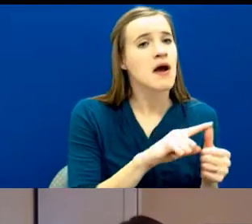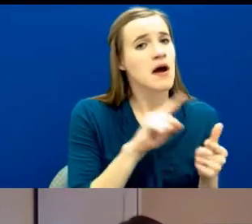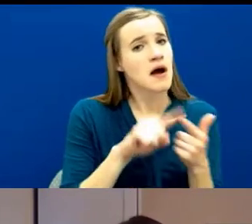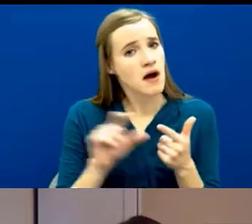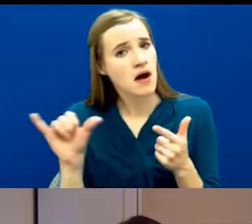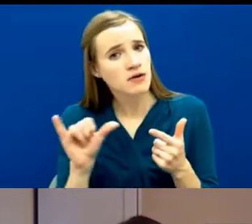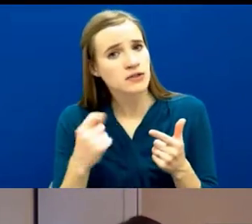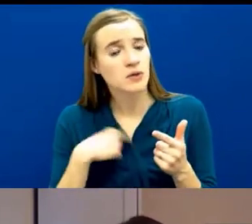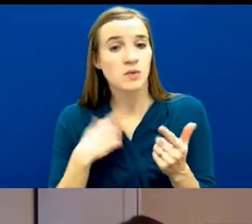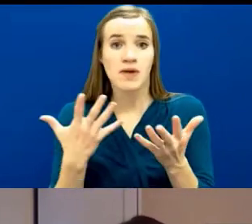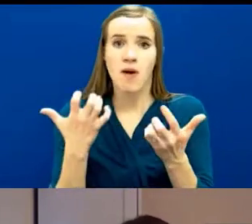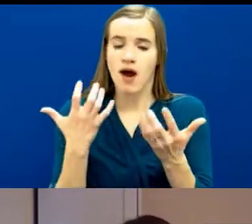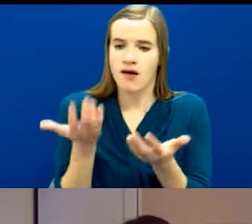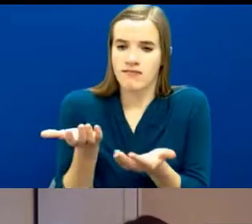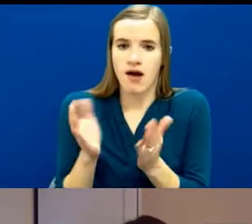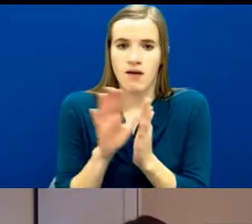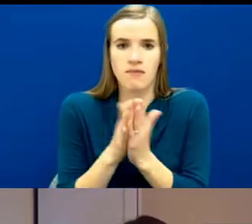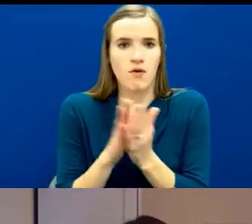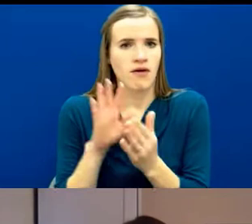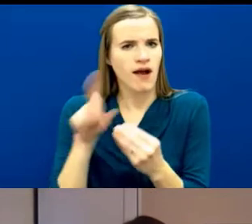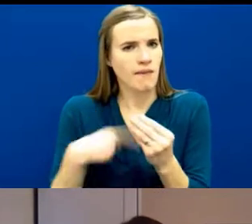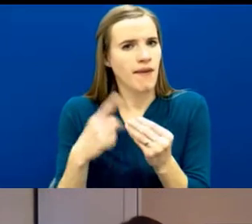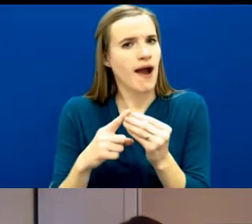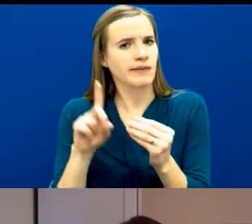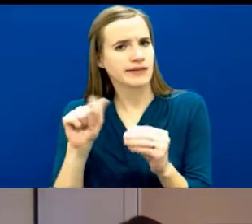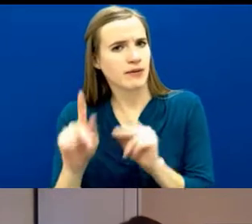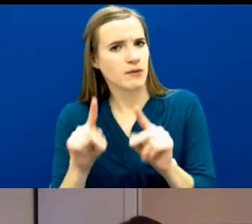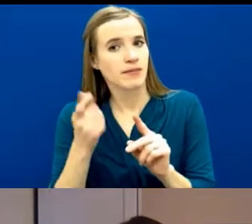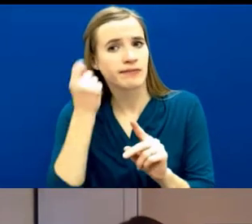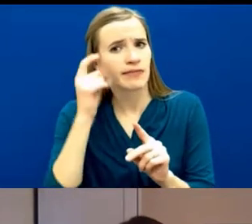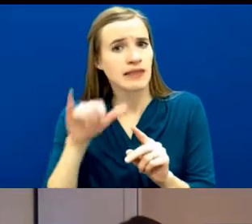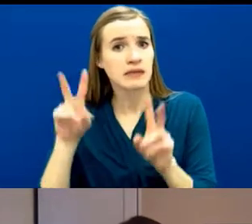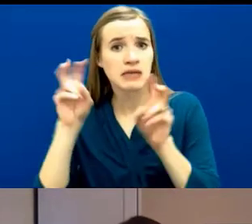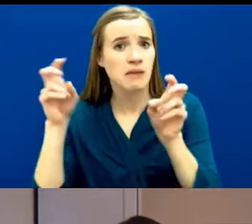story. It's just part of normal life. And that's what really, that's another